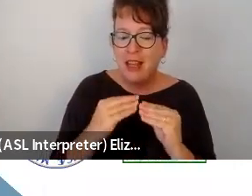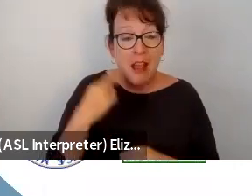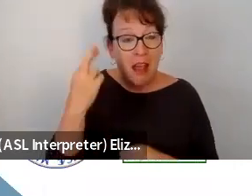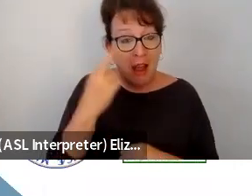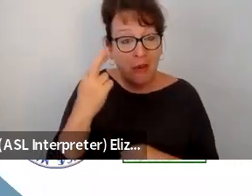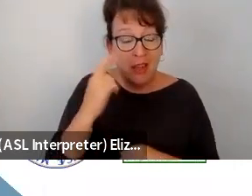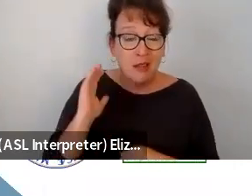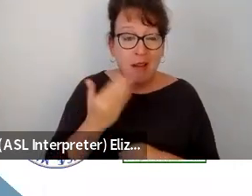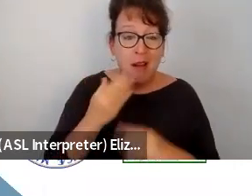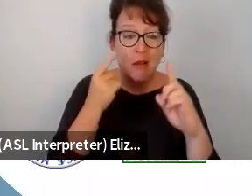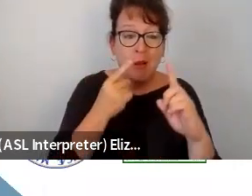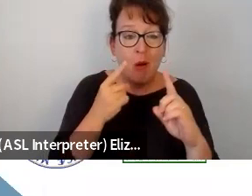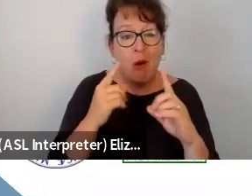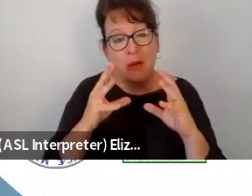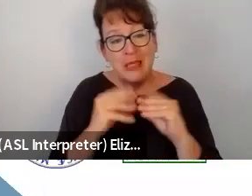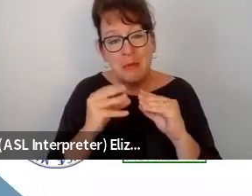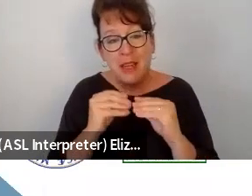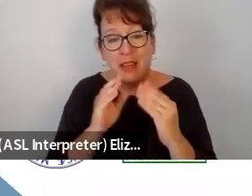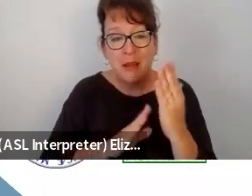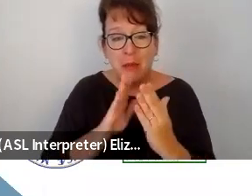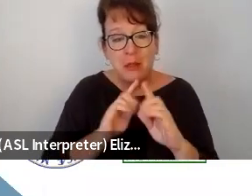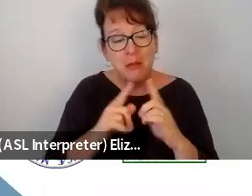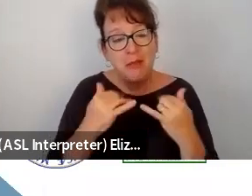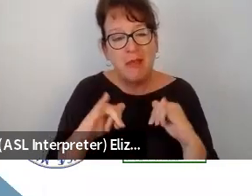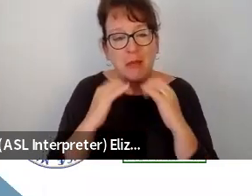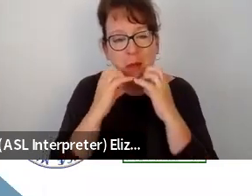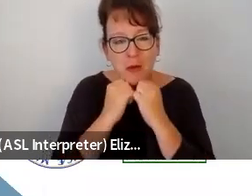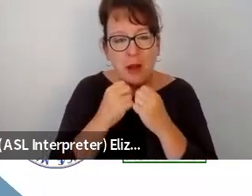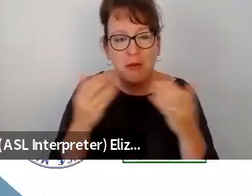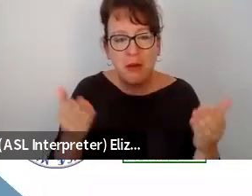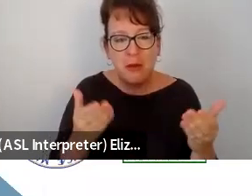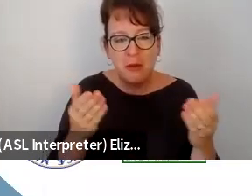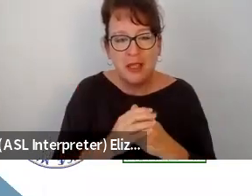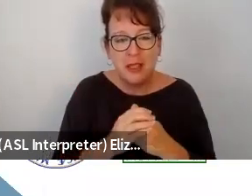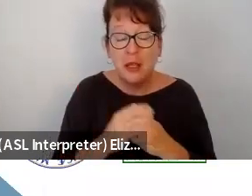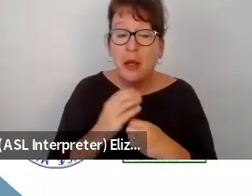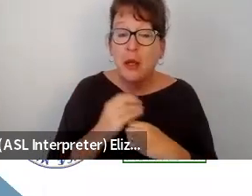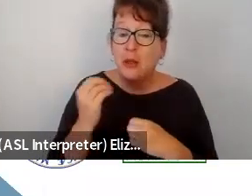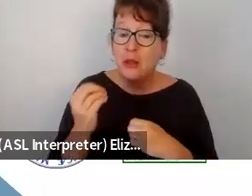to a session on how to prepare for this upcoming Clean Ports Program funding opportunity. And also,